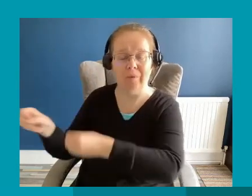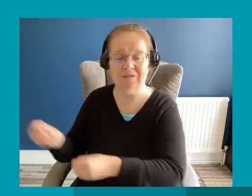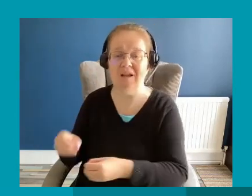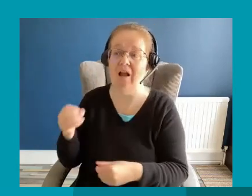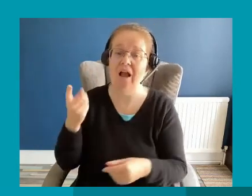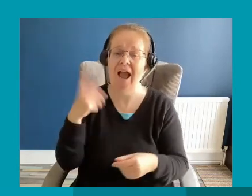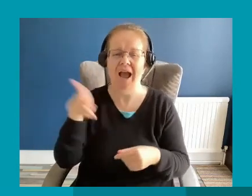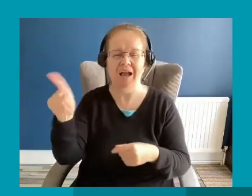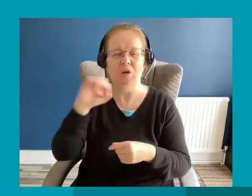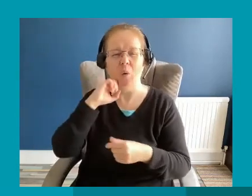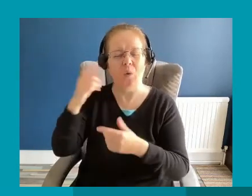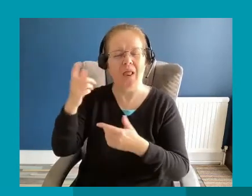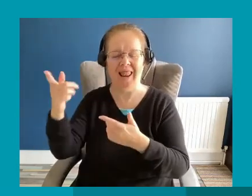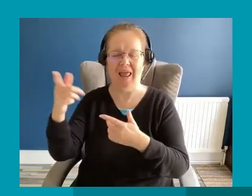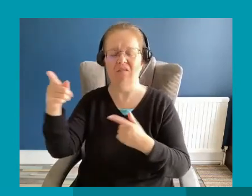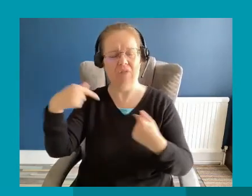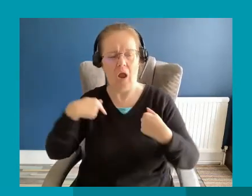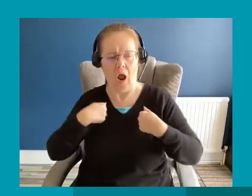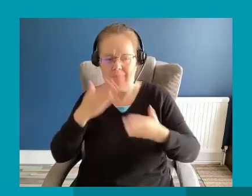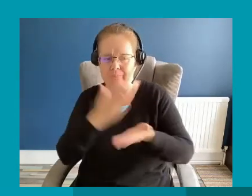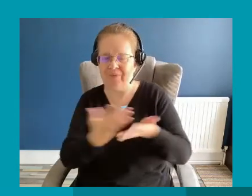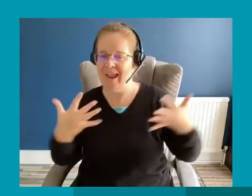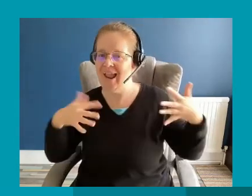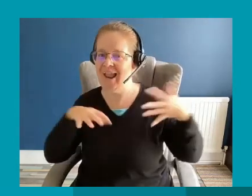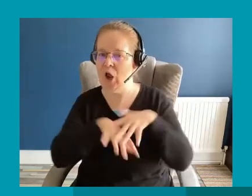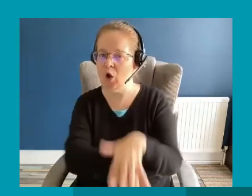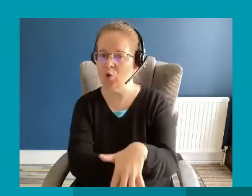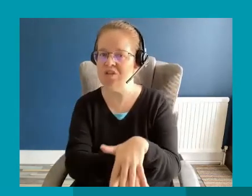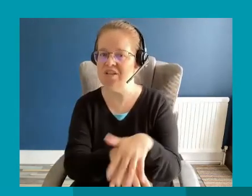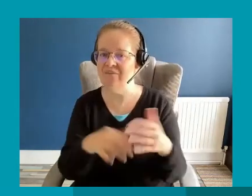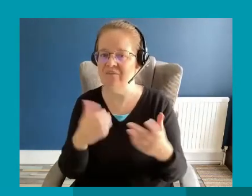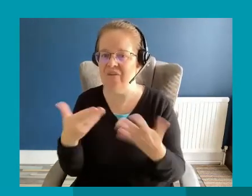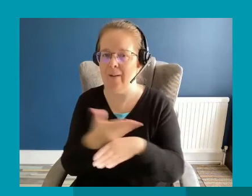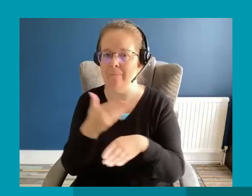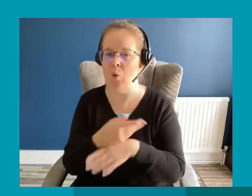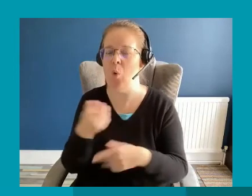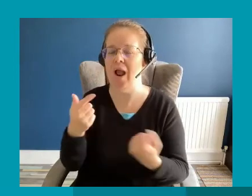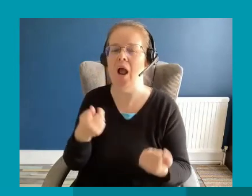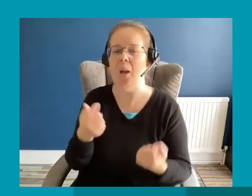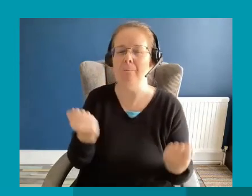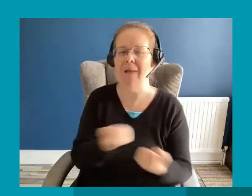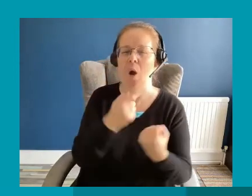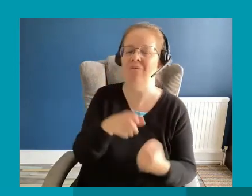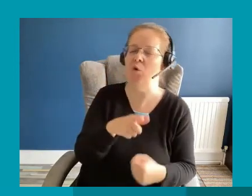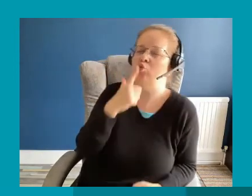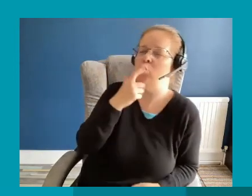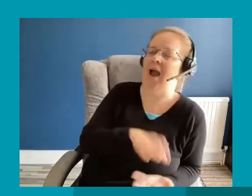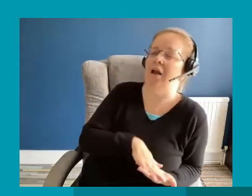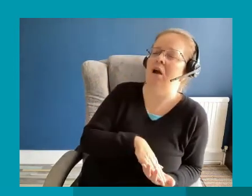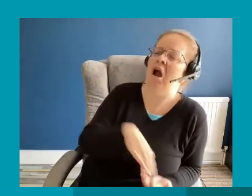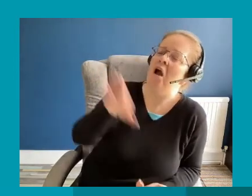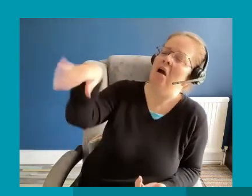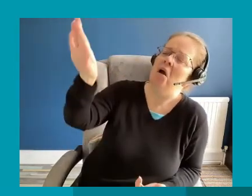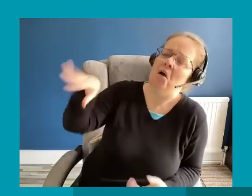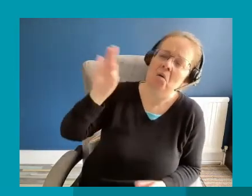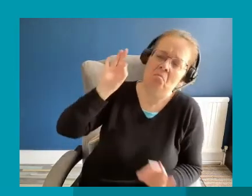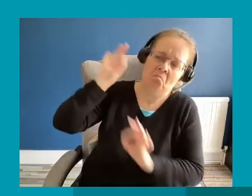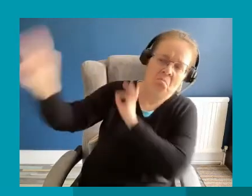how they're an inclusive employer. It's very, very, very powerful. You get an opportunity to ask them lots of Q&A's so we will have